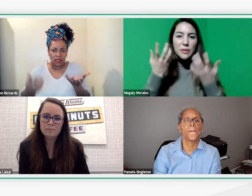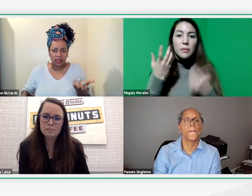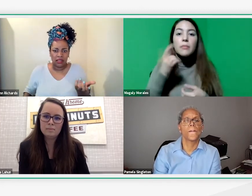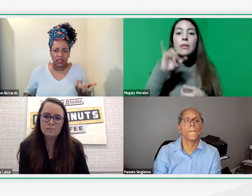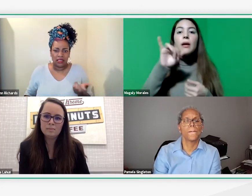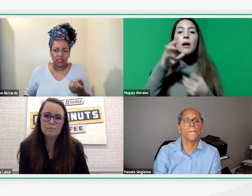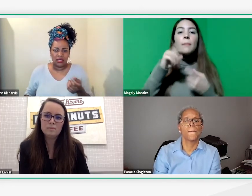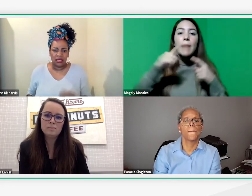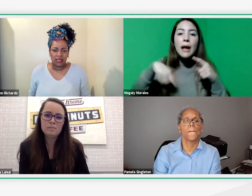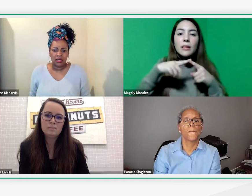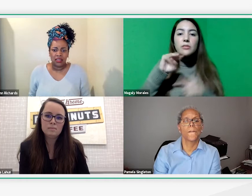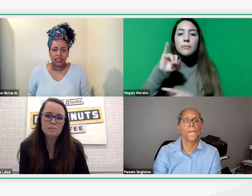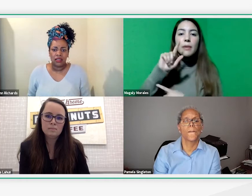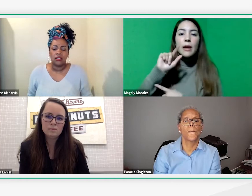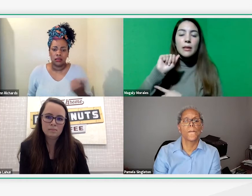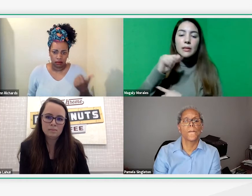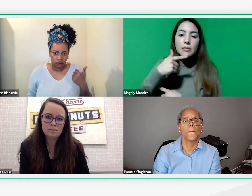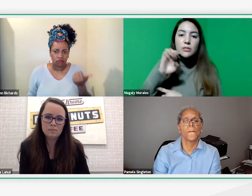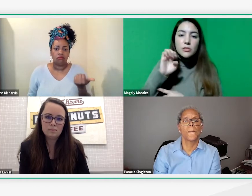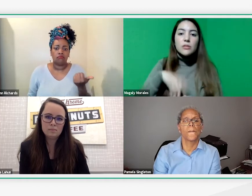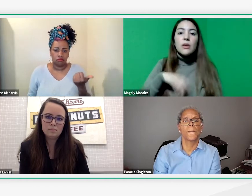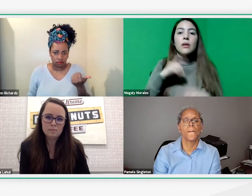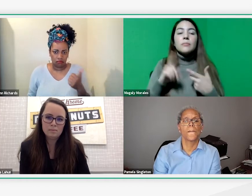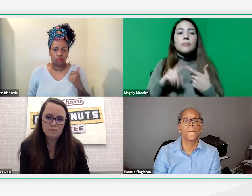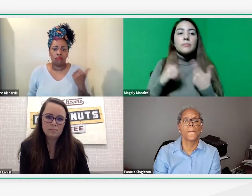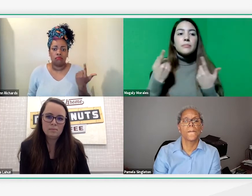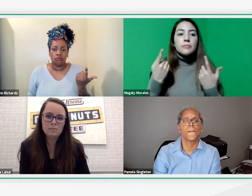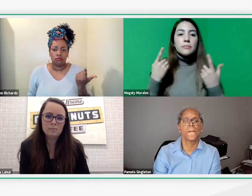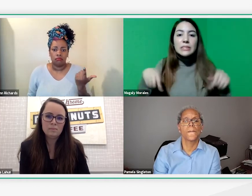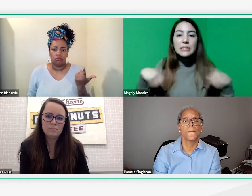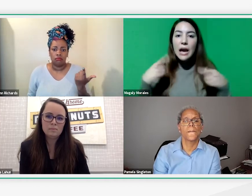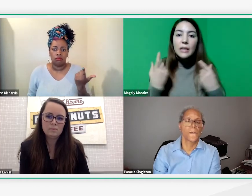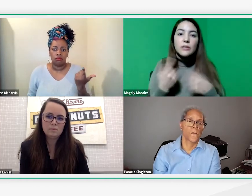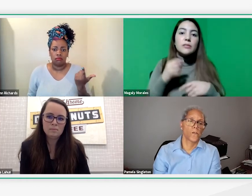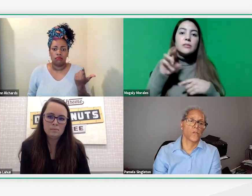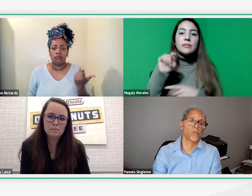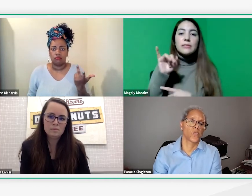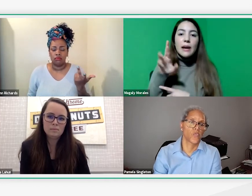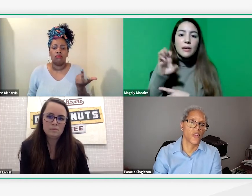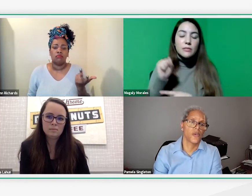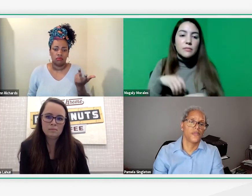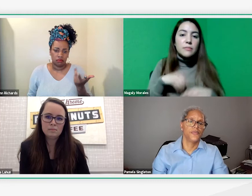What are expenses?\N>>MAGALY MORALES: Mileage, for example.